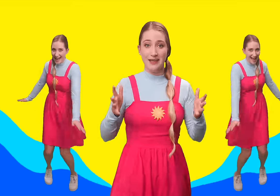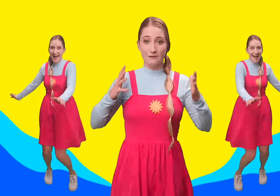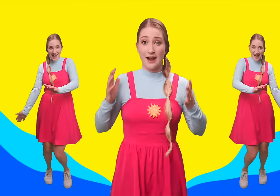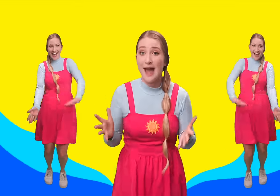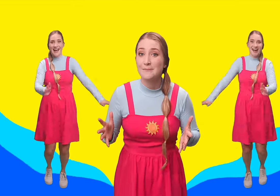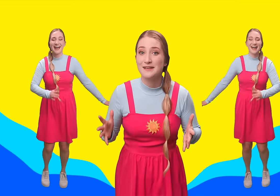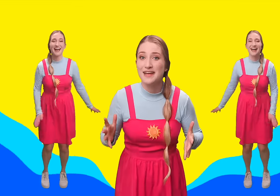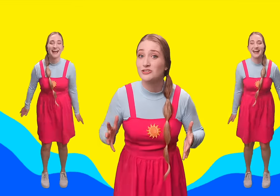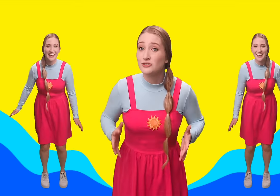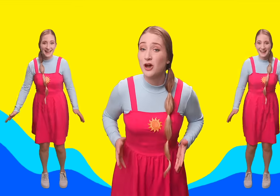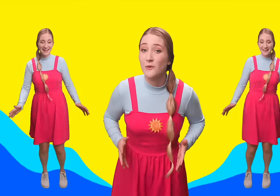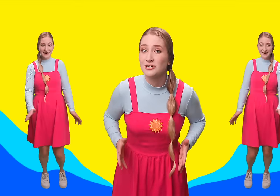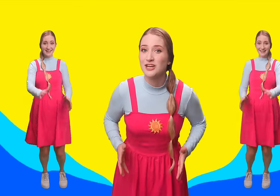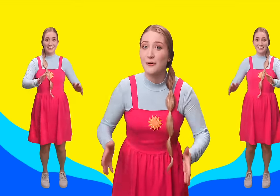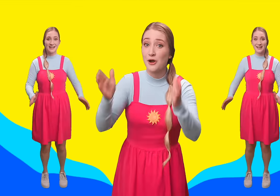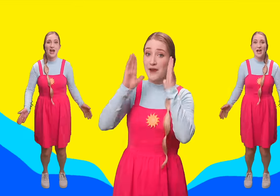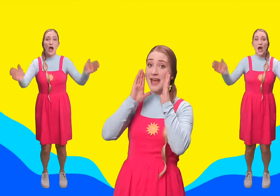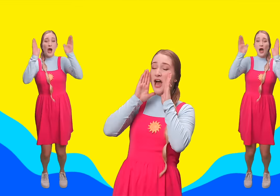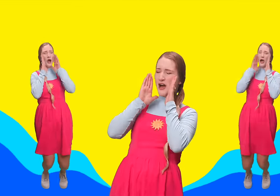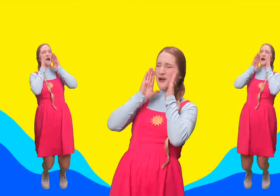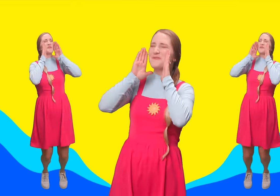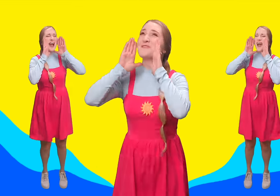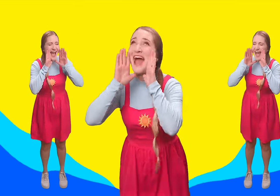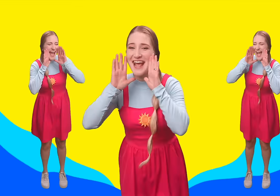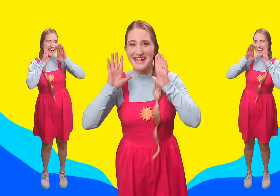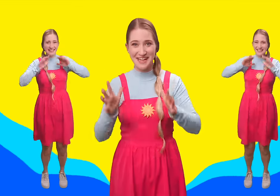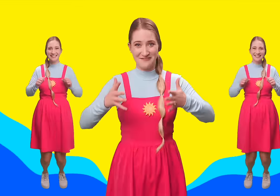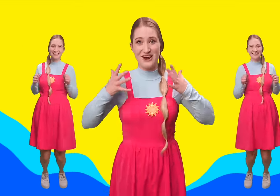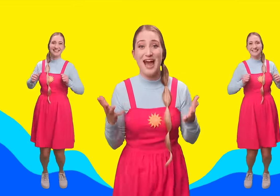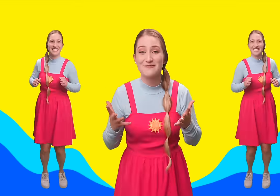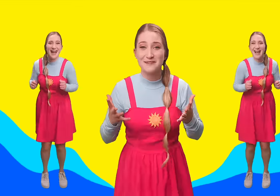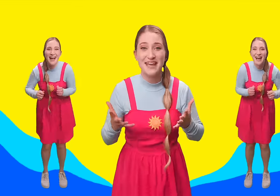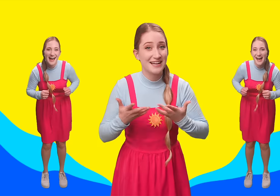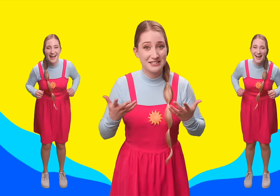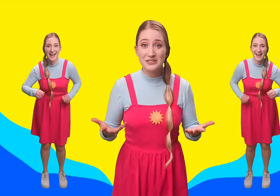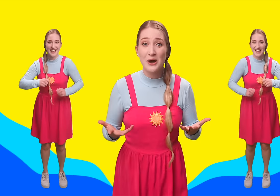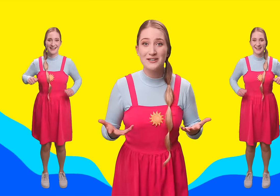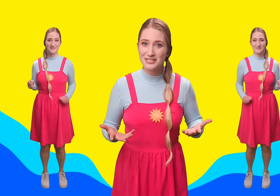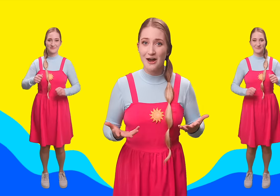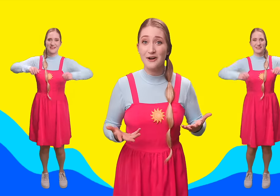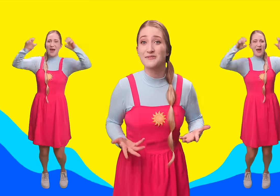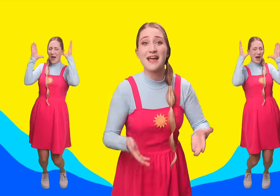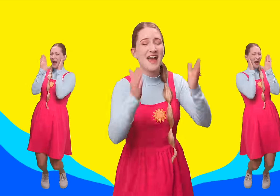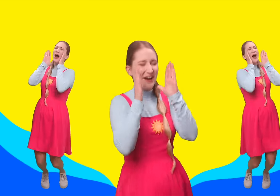If you're happy and you know it, shout hooray, hooray!